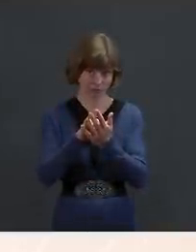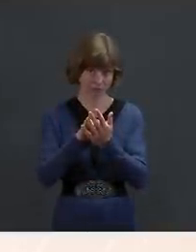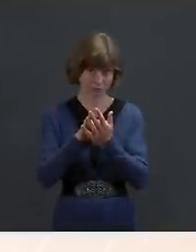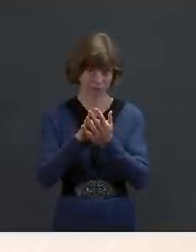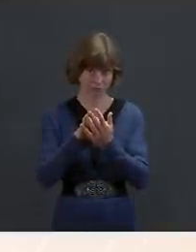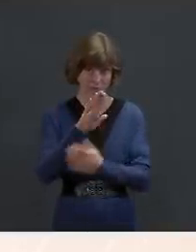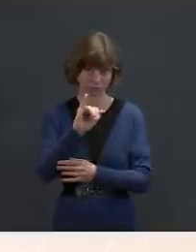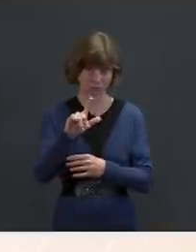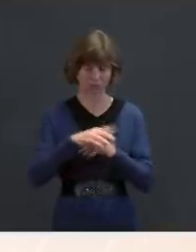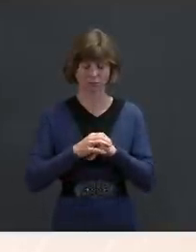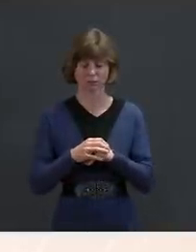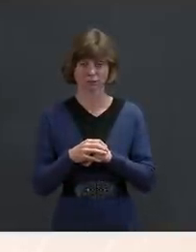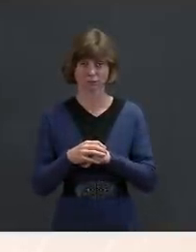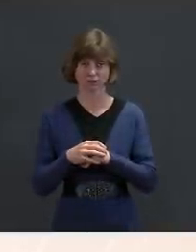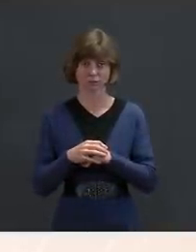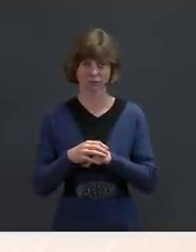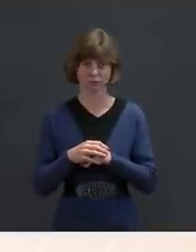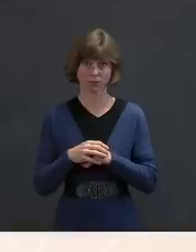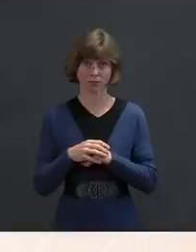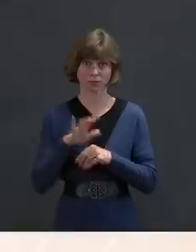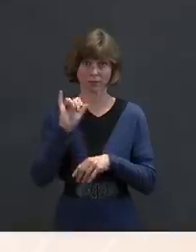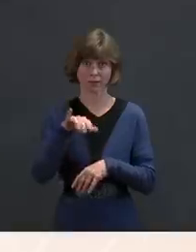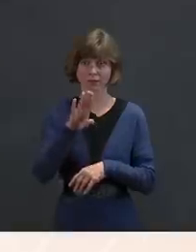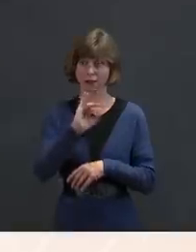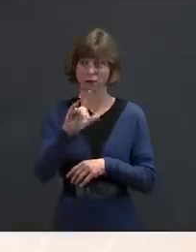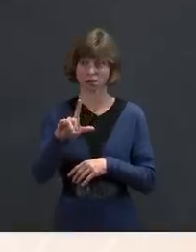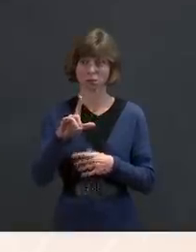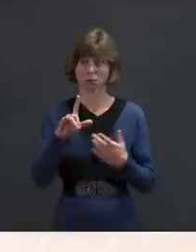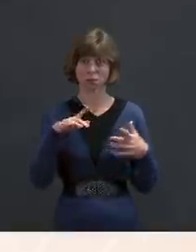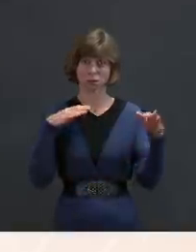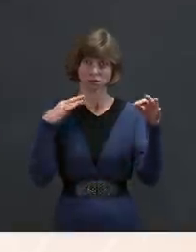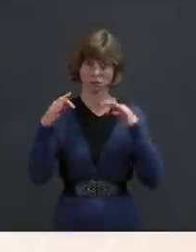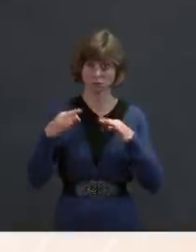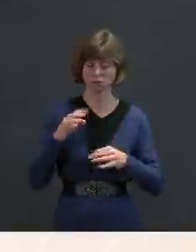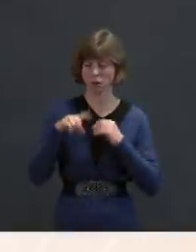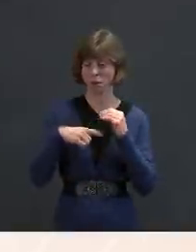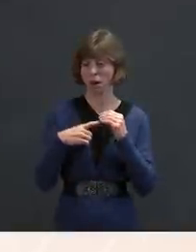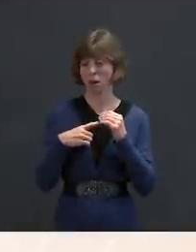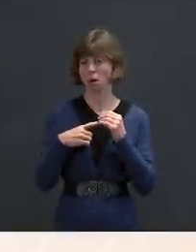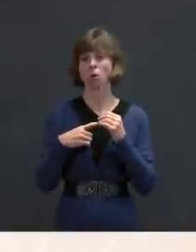That bill addresses what there is unanimity about,